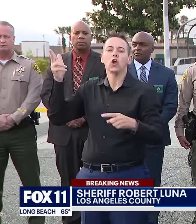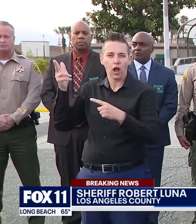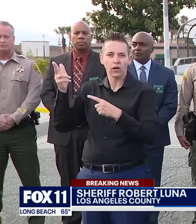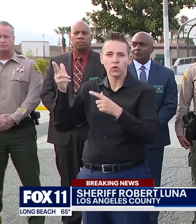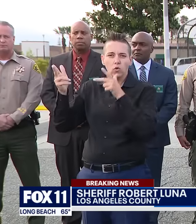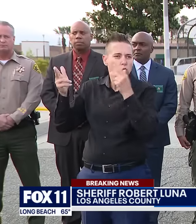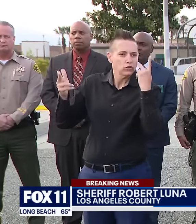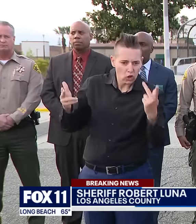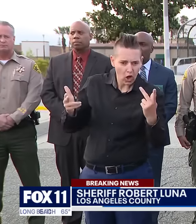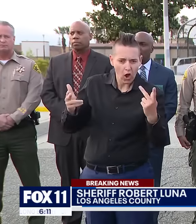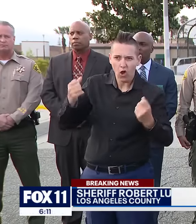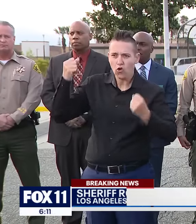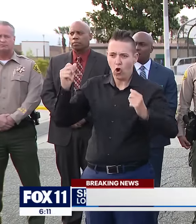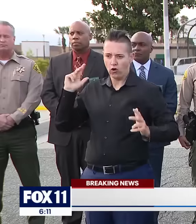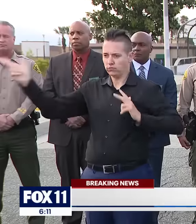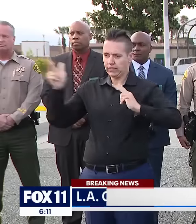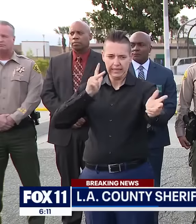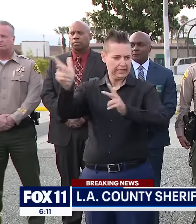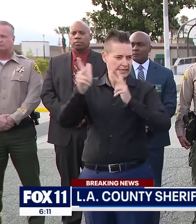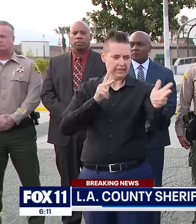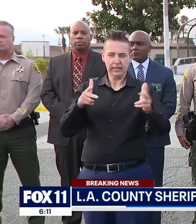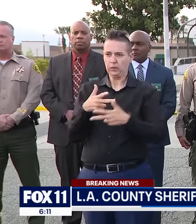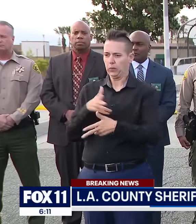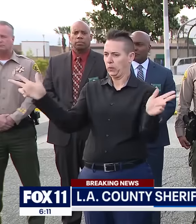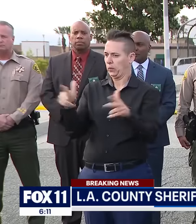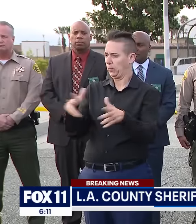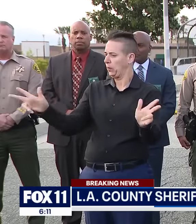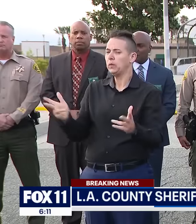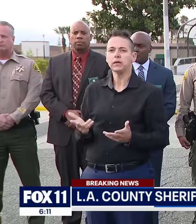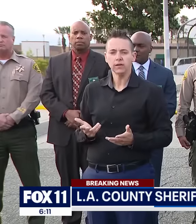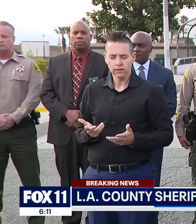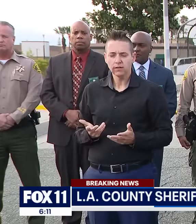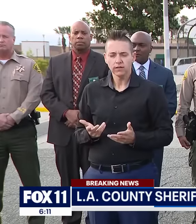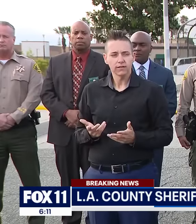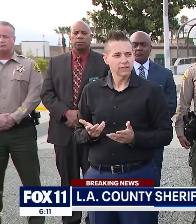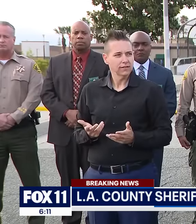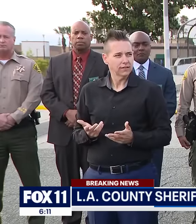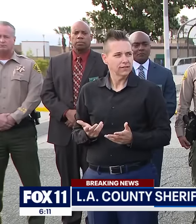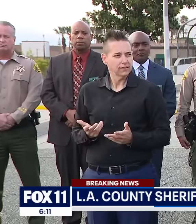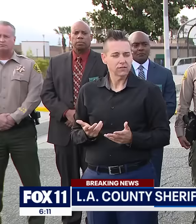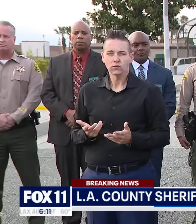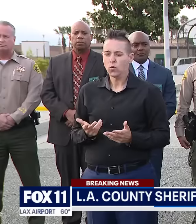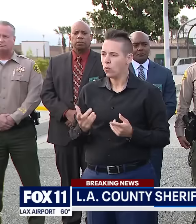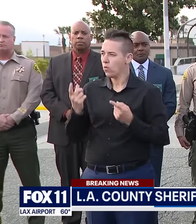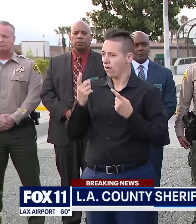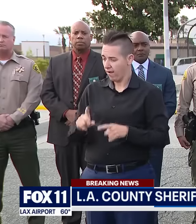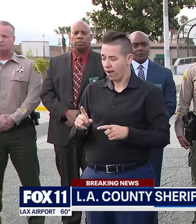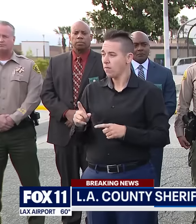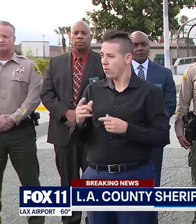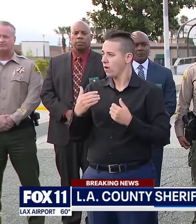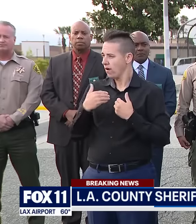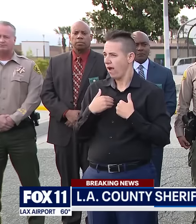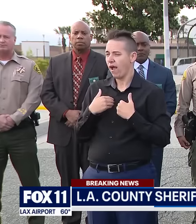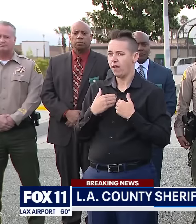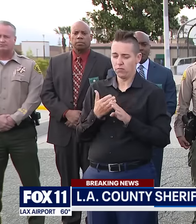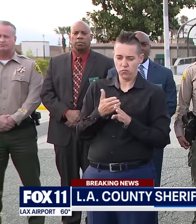initially came out, there were some people who came forward, yourself waiting for a red light